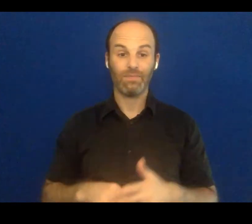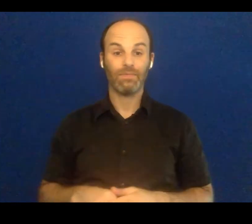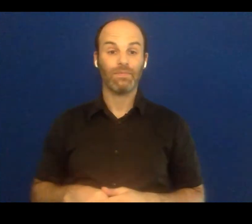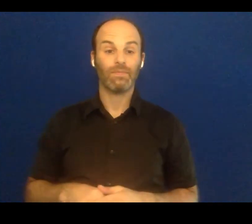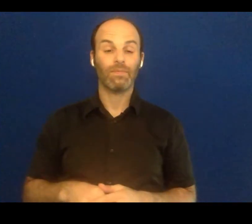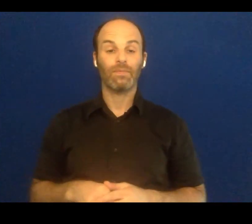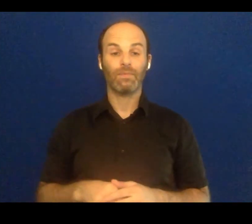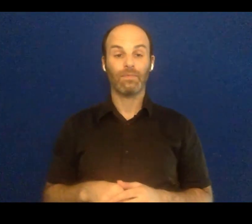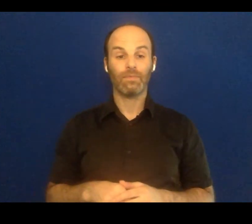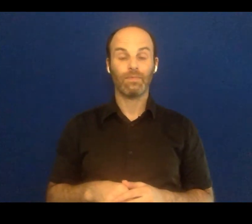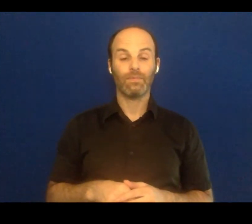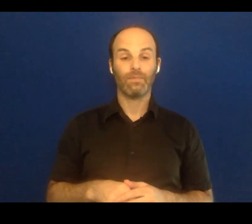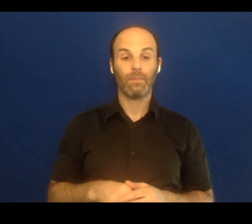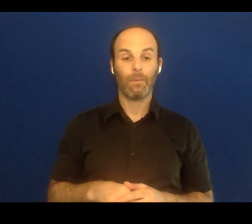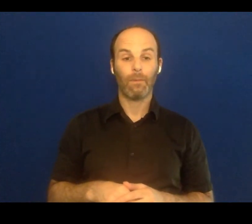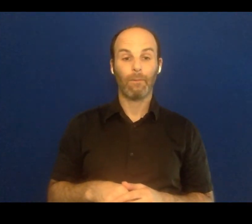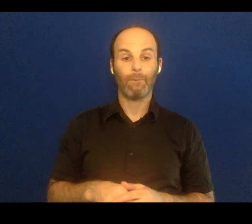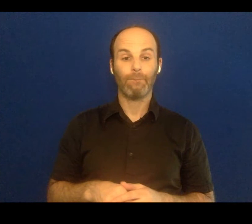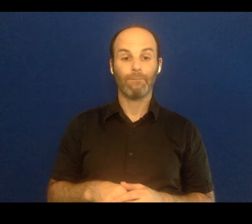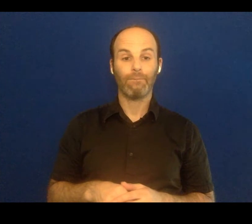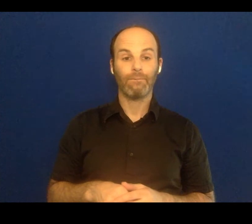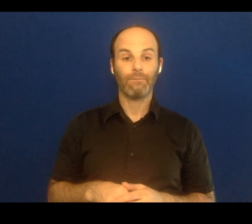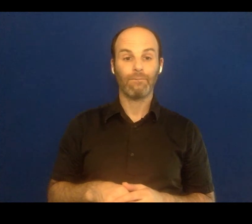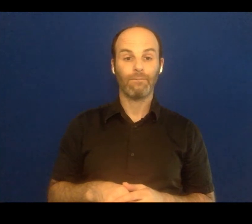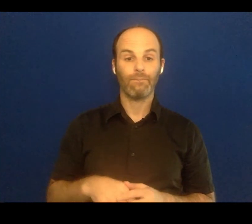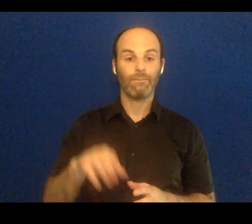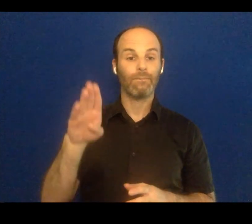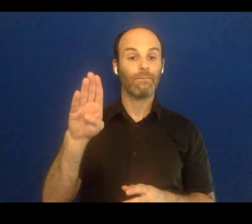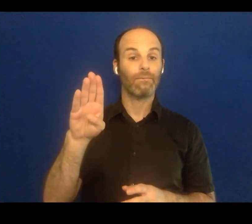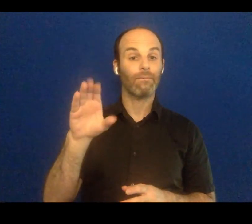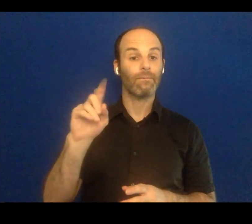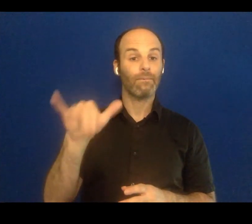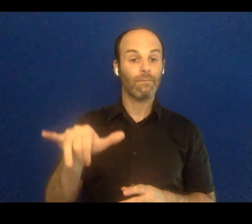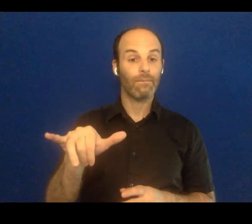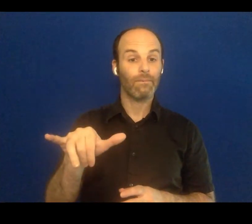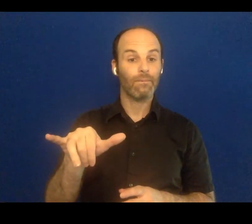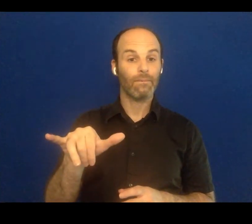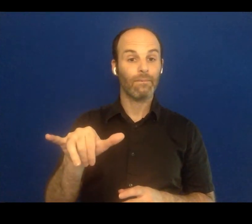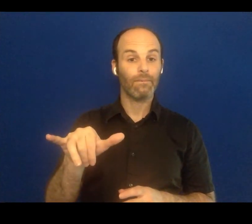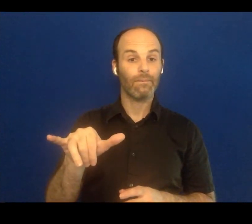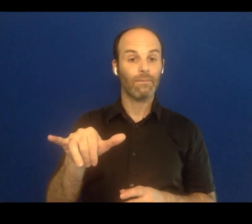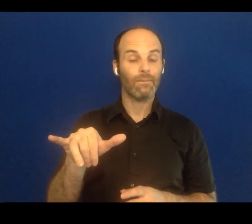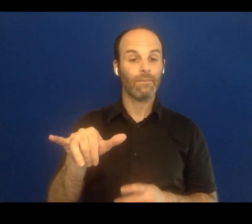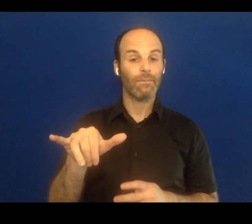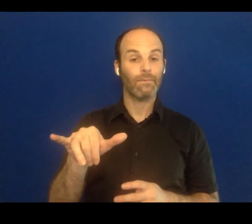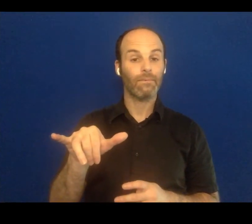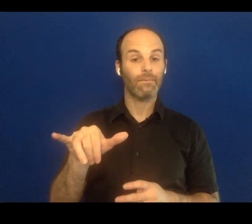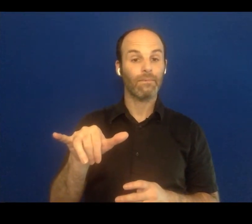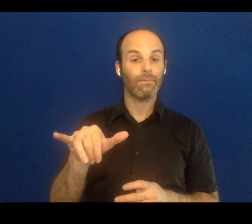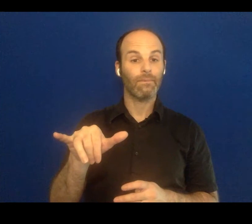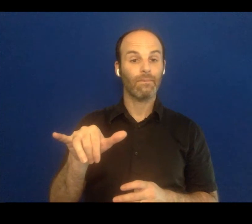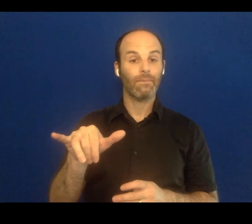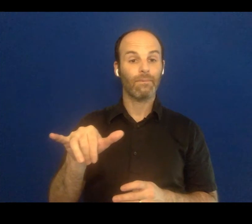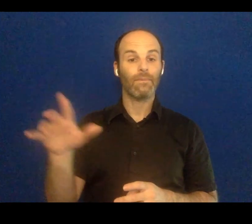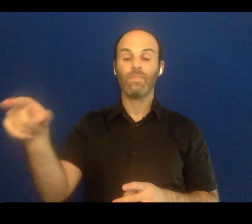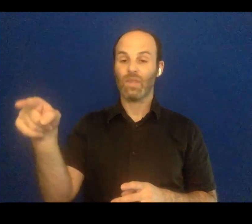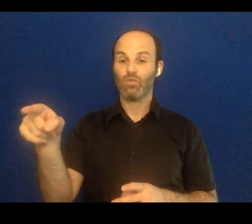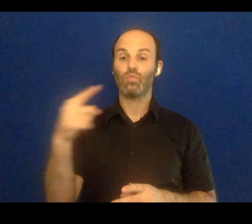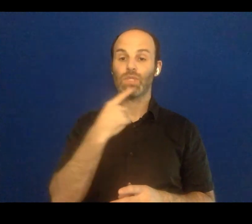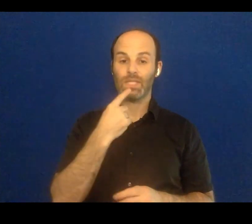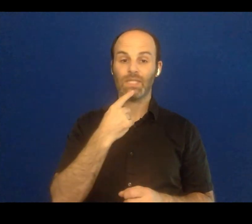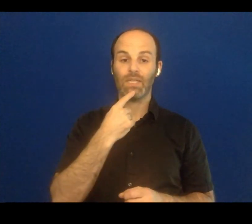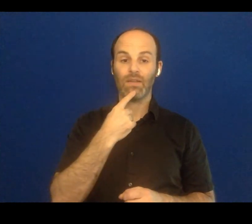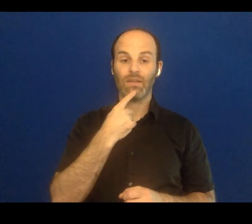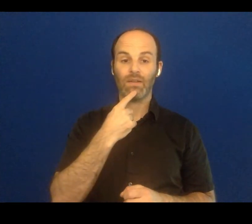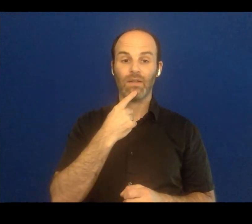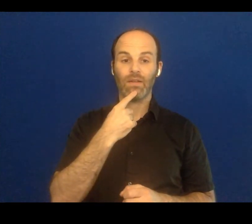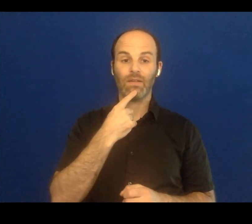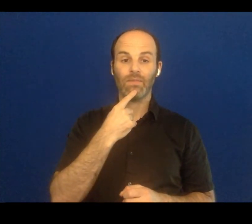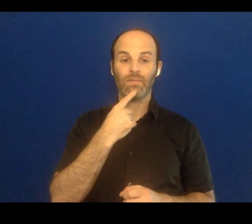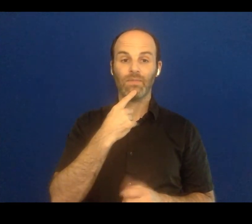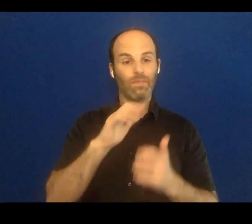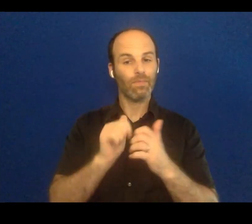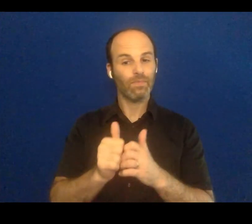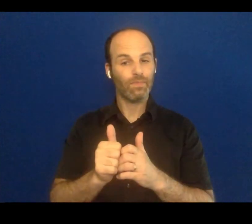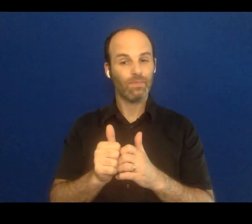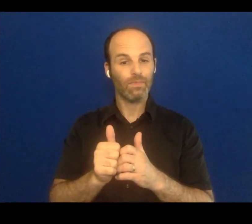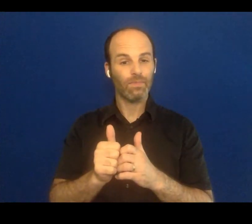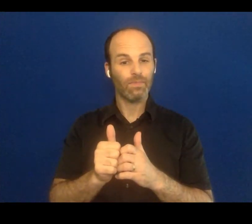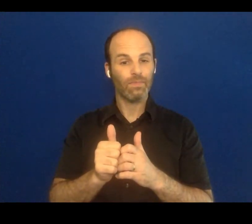SHE WAS SAYING LIKE HOW A LOT